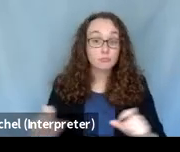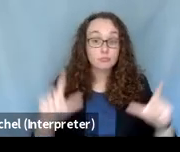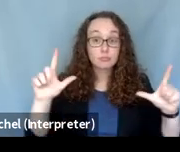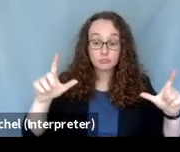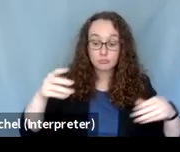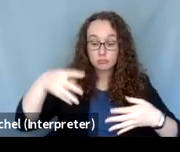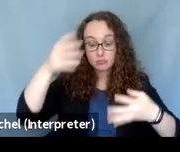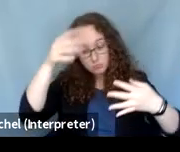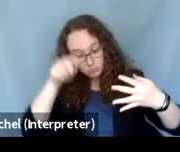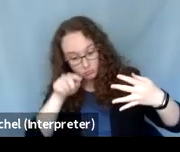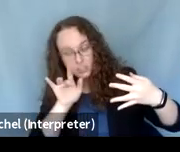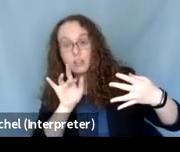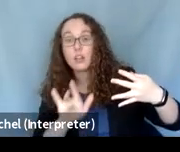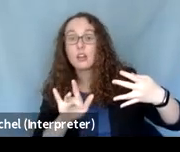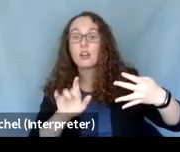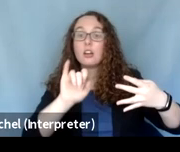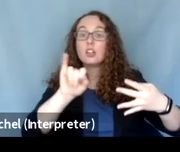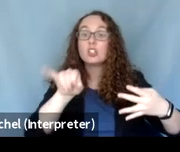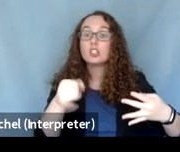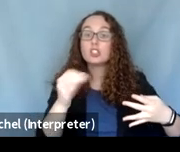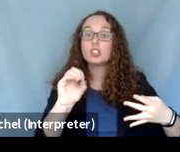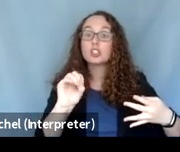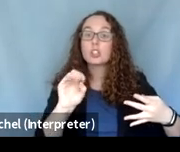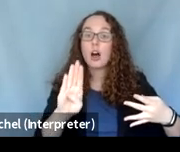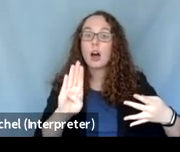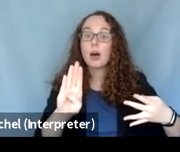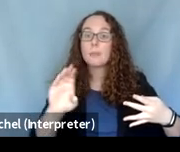and then you probably most likely have to join